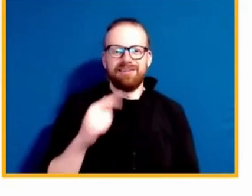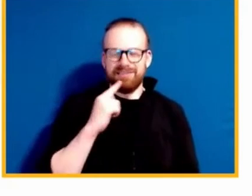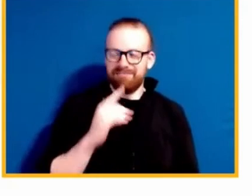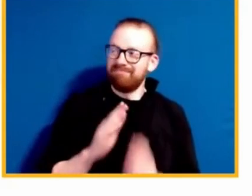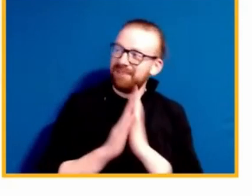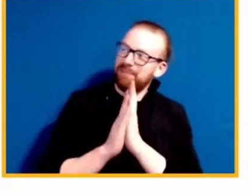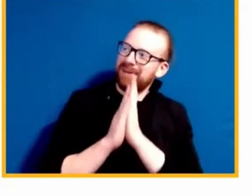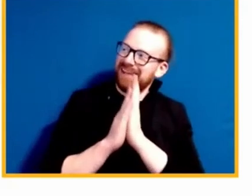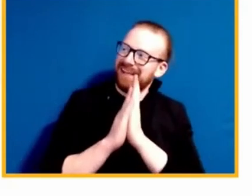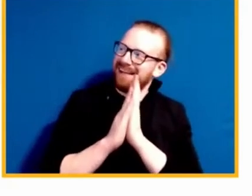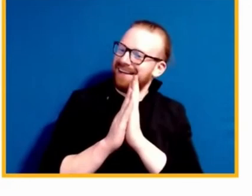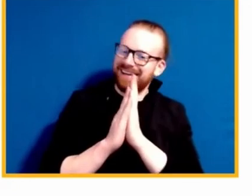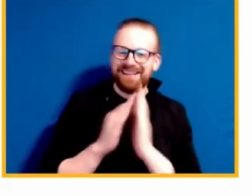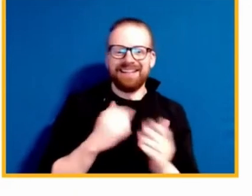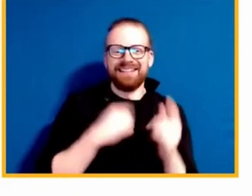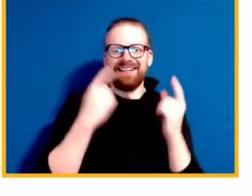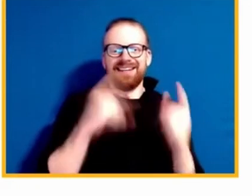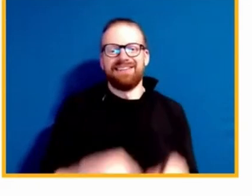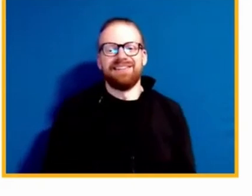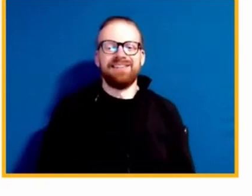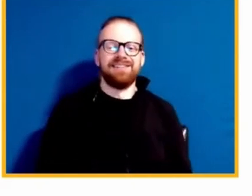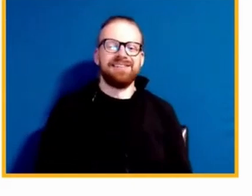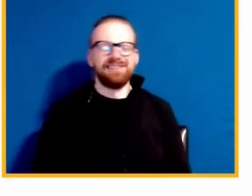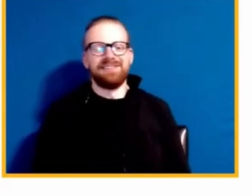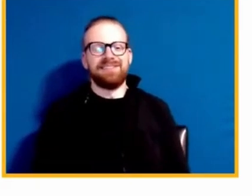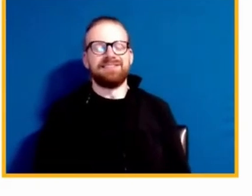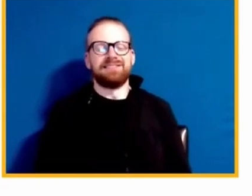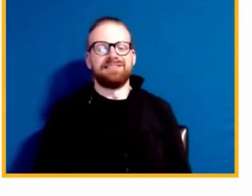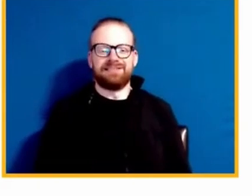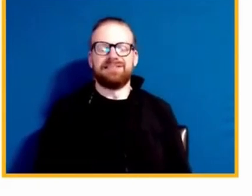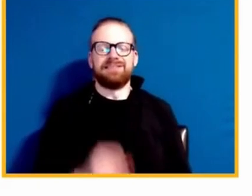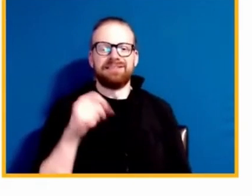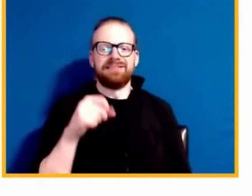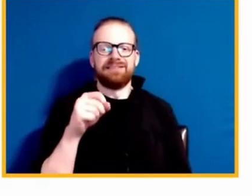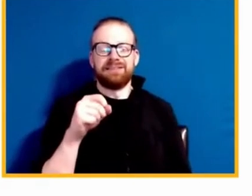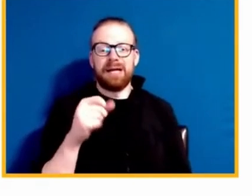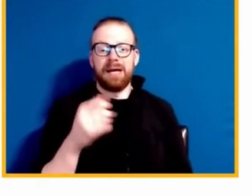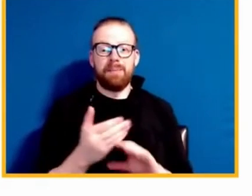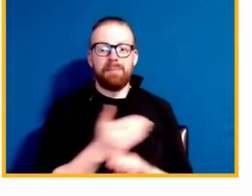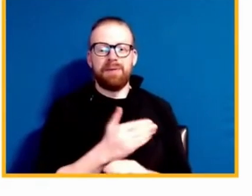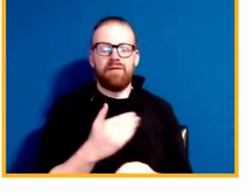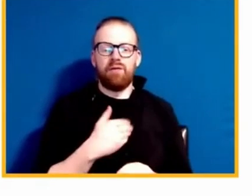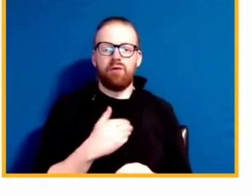"Mmm, I agree with you." All right, well before we get to hugging all those